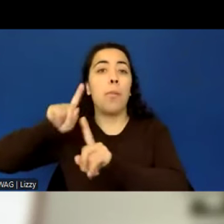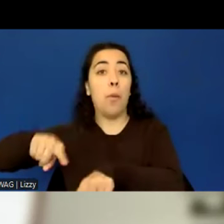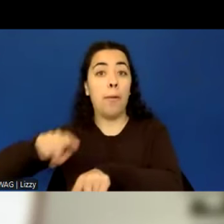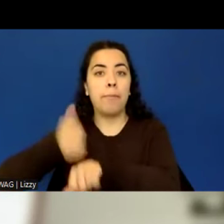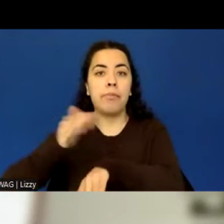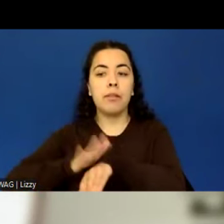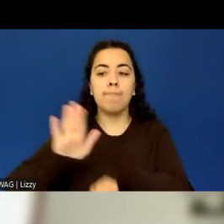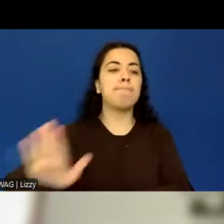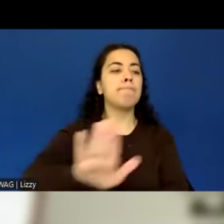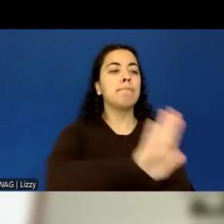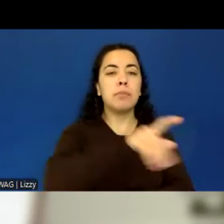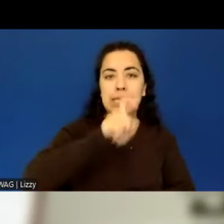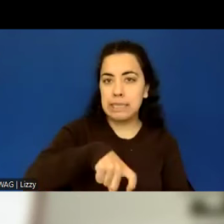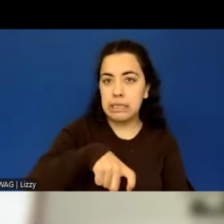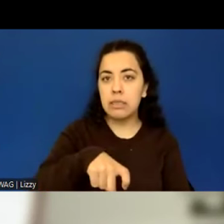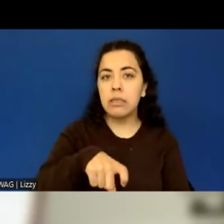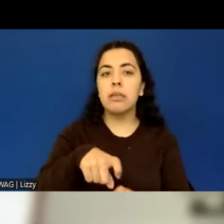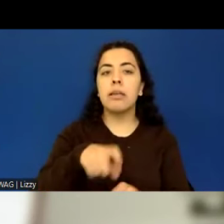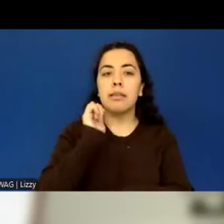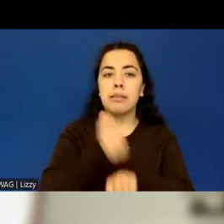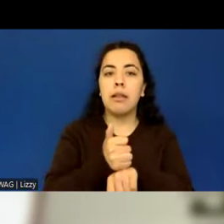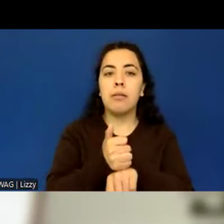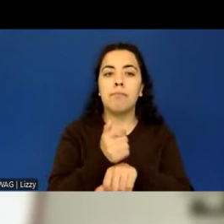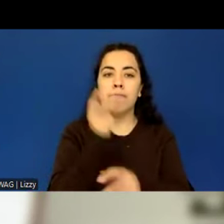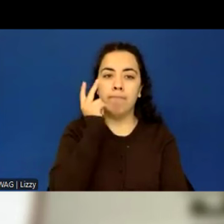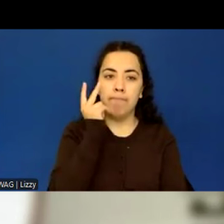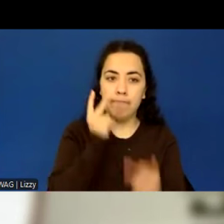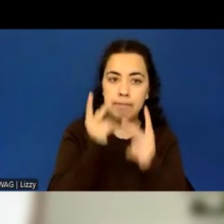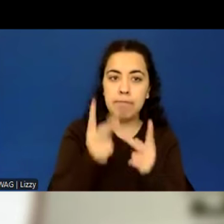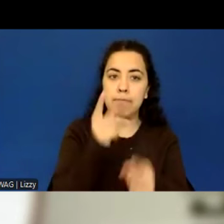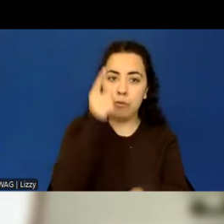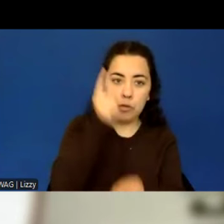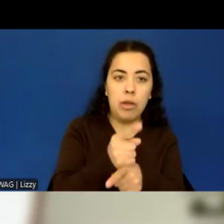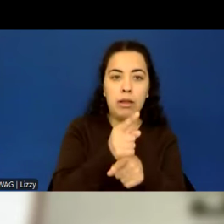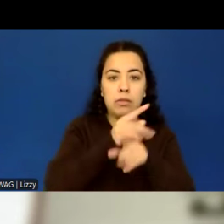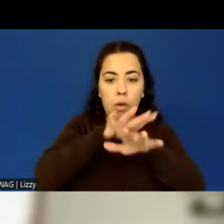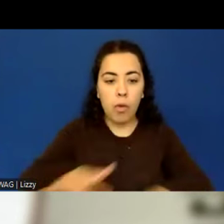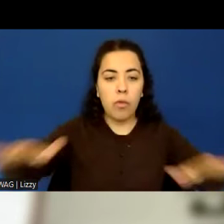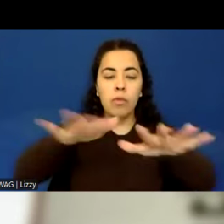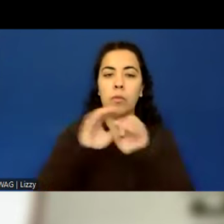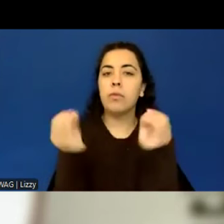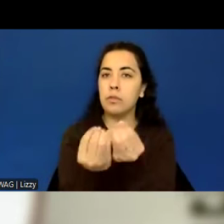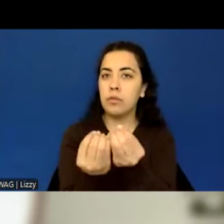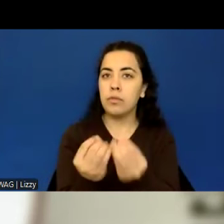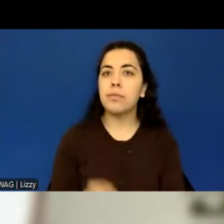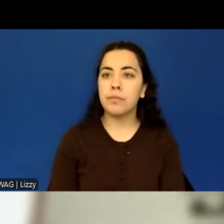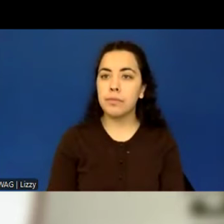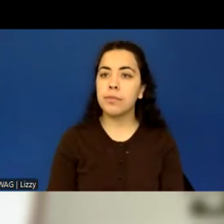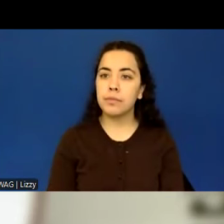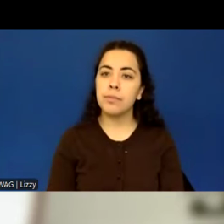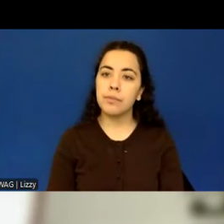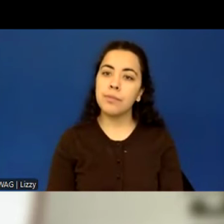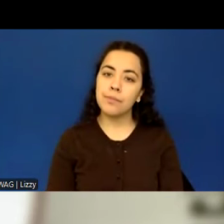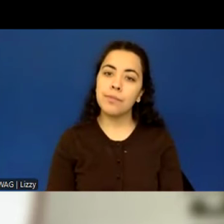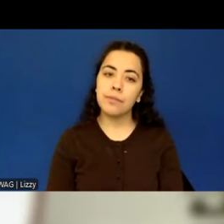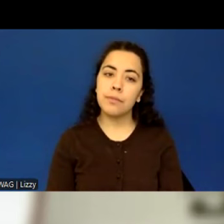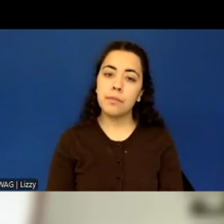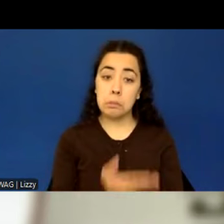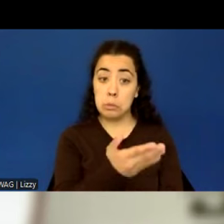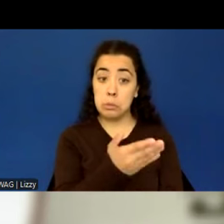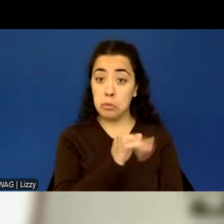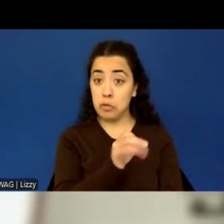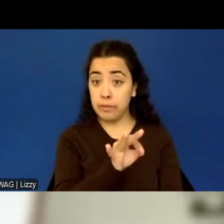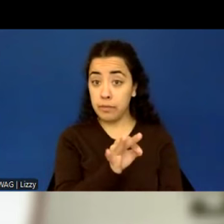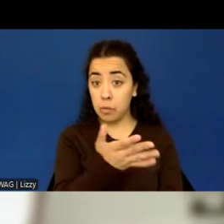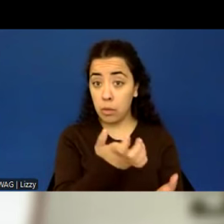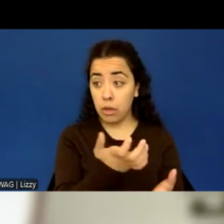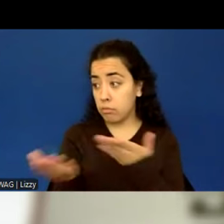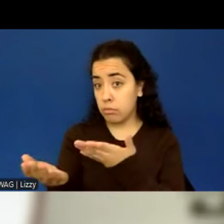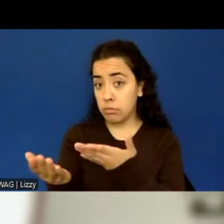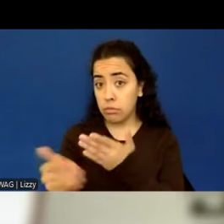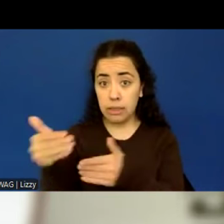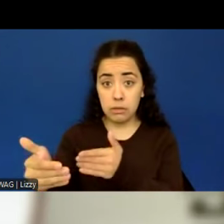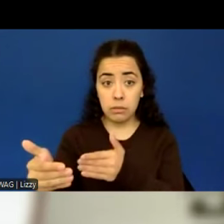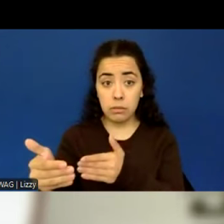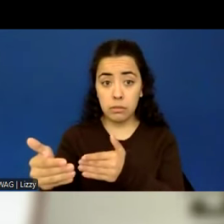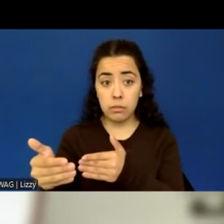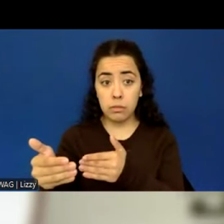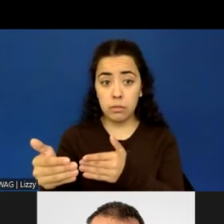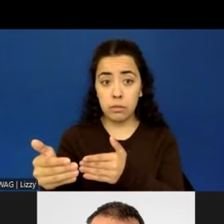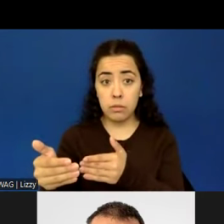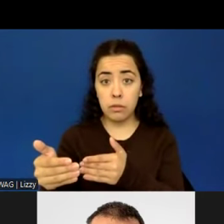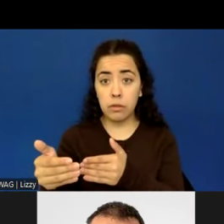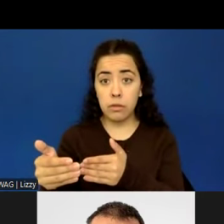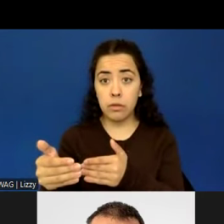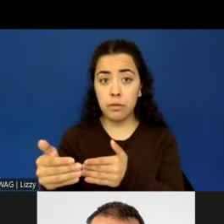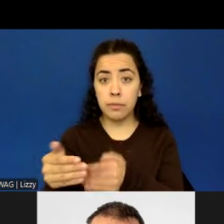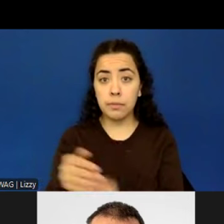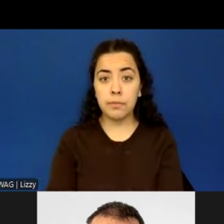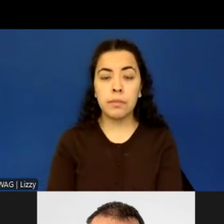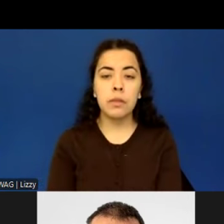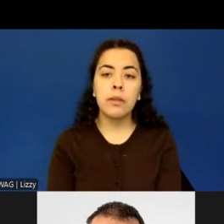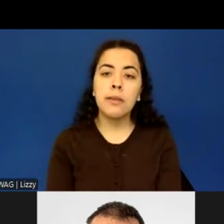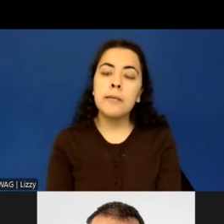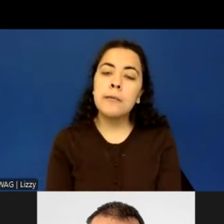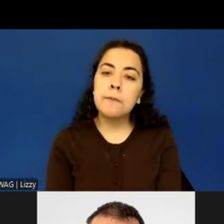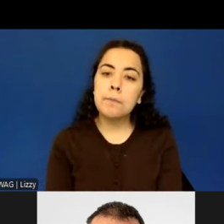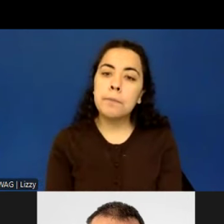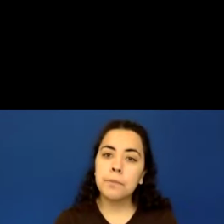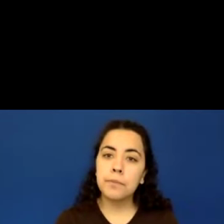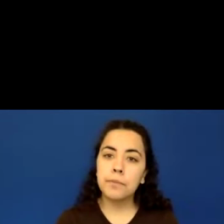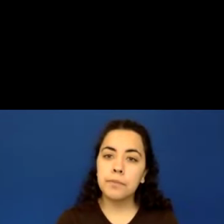visibility throughout the organization. Jeff, you want to go to the next one?